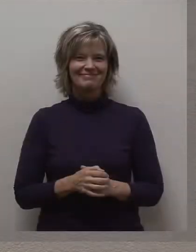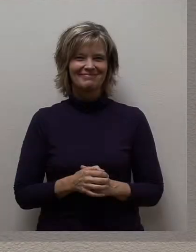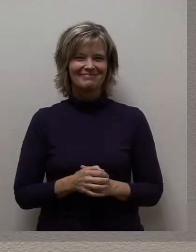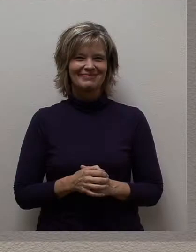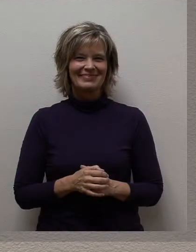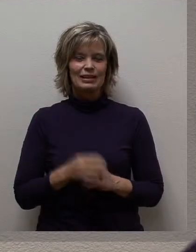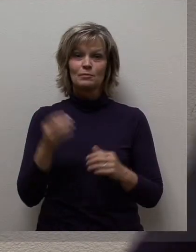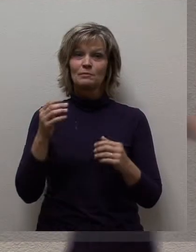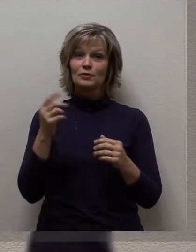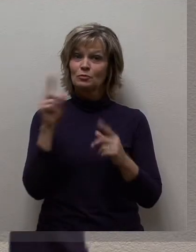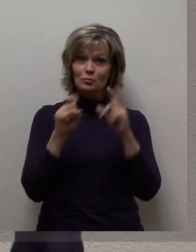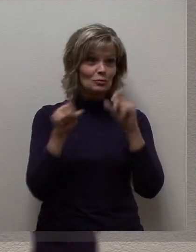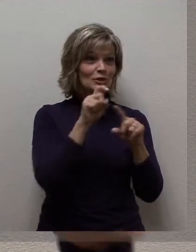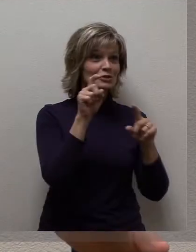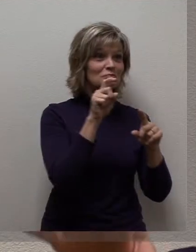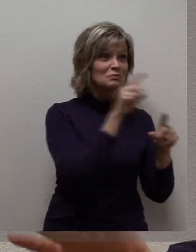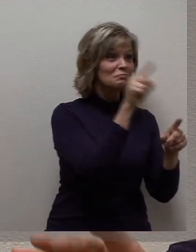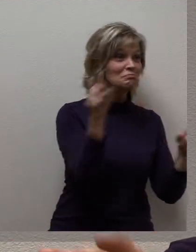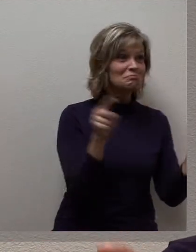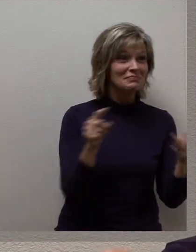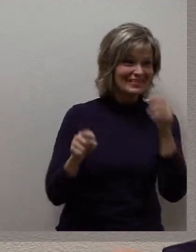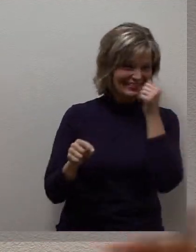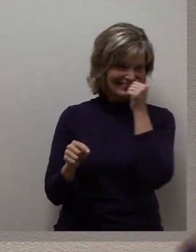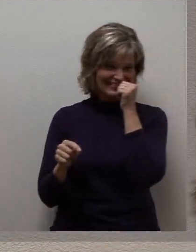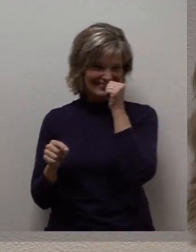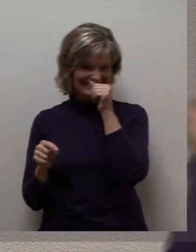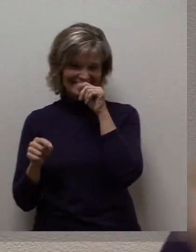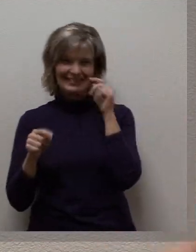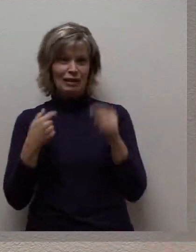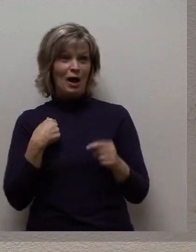Next question from the media? That's what I'm used to.